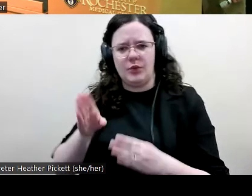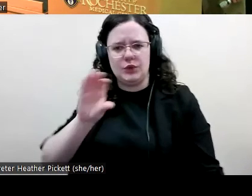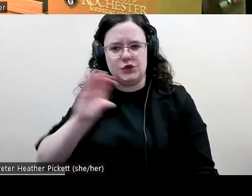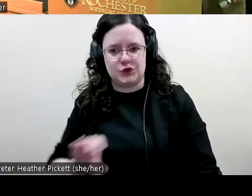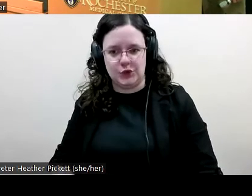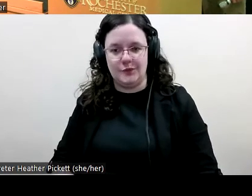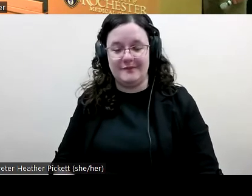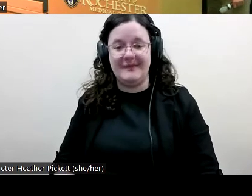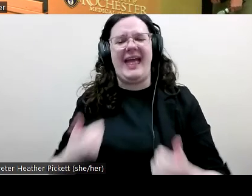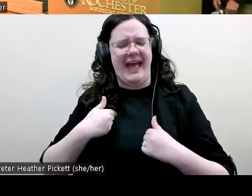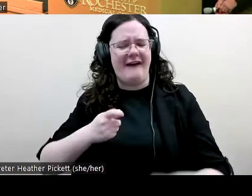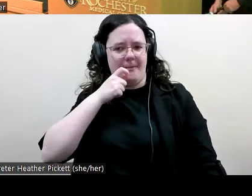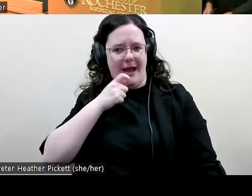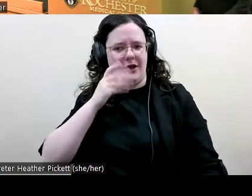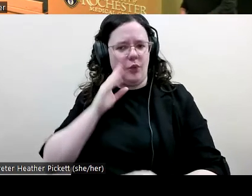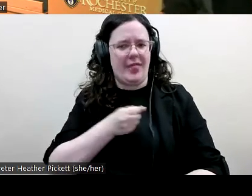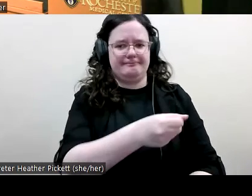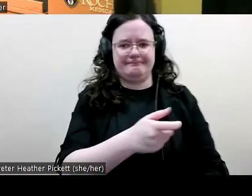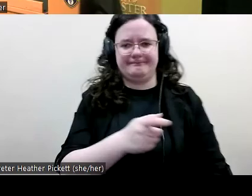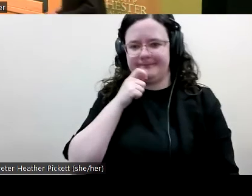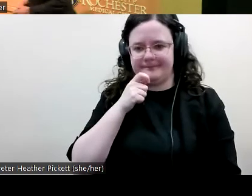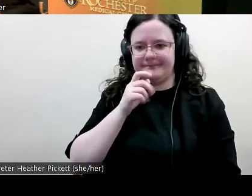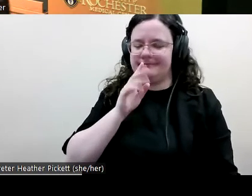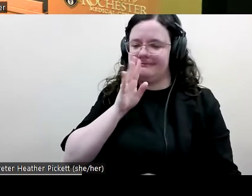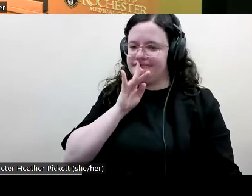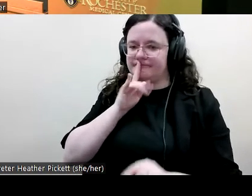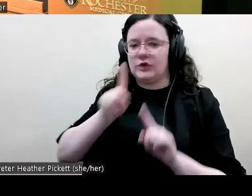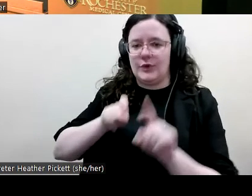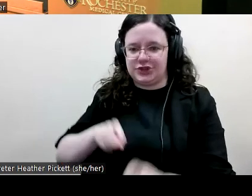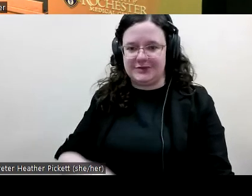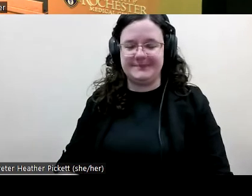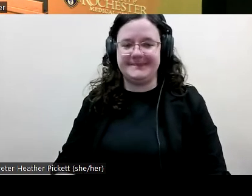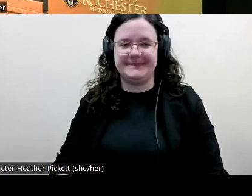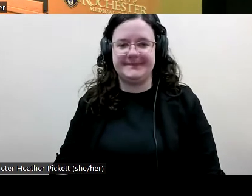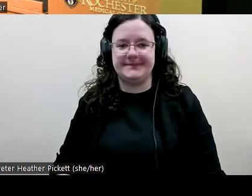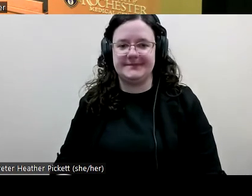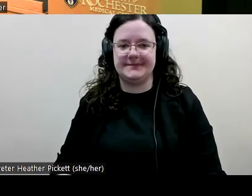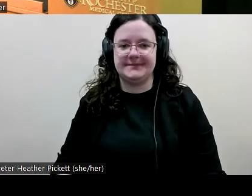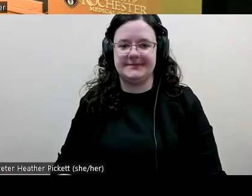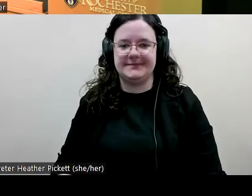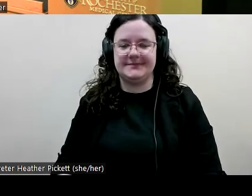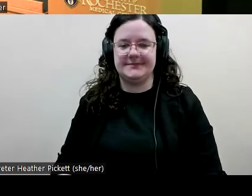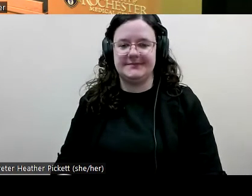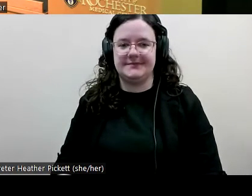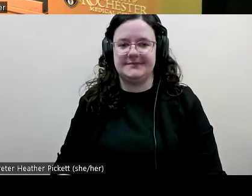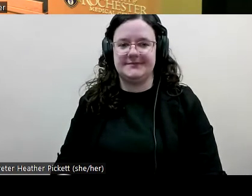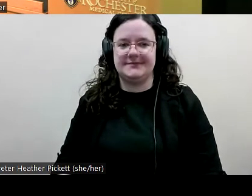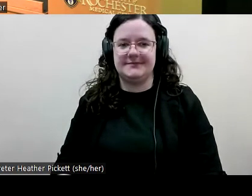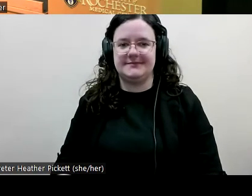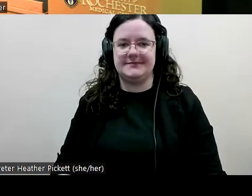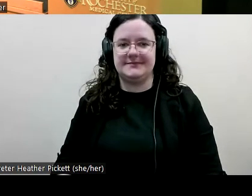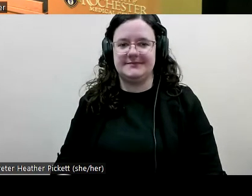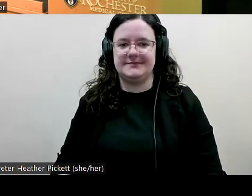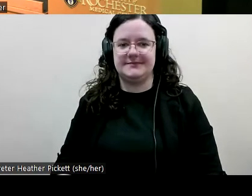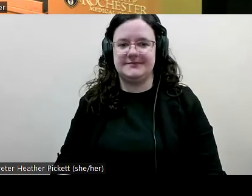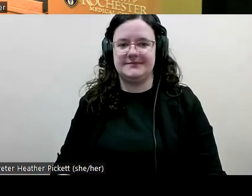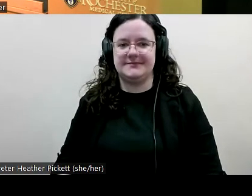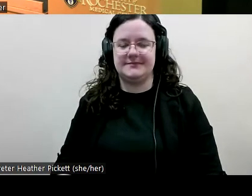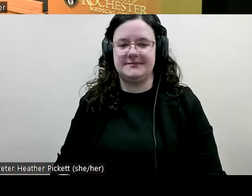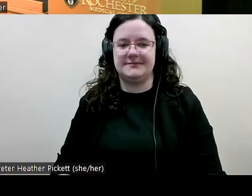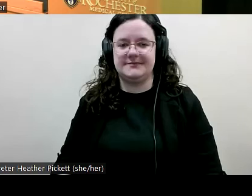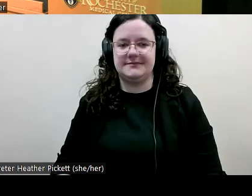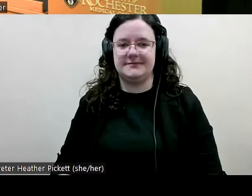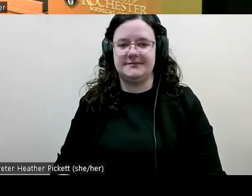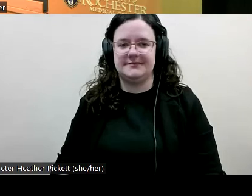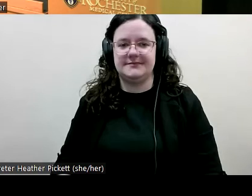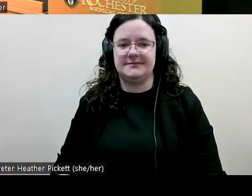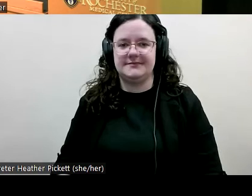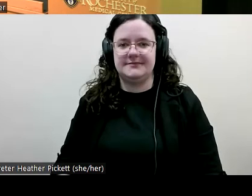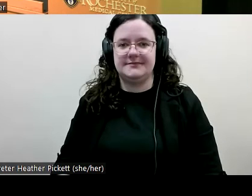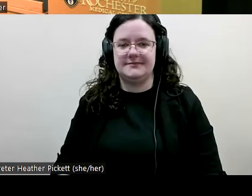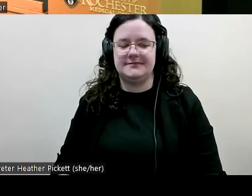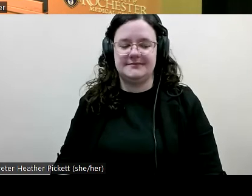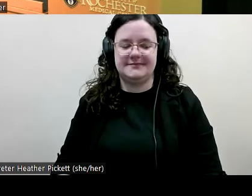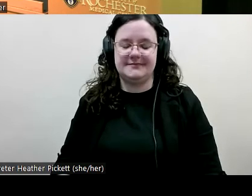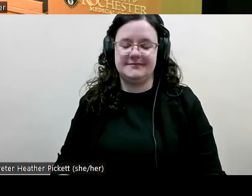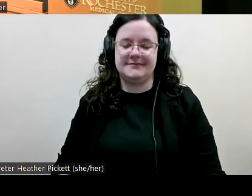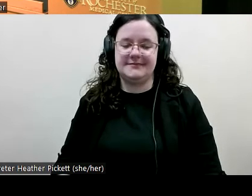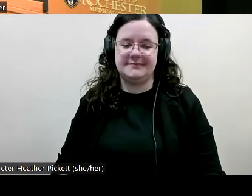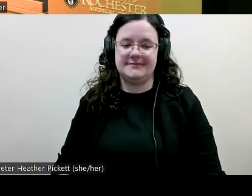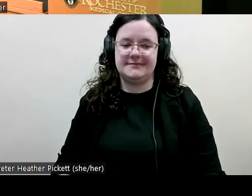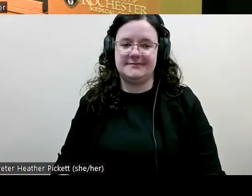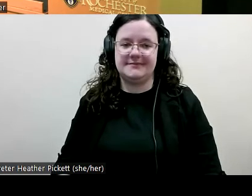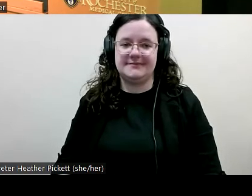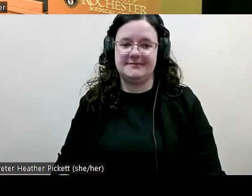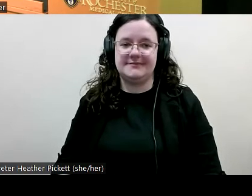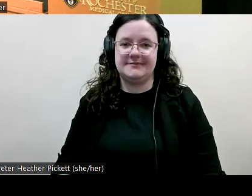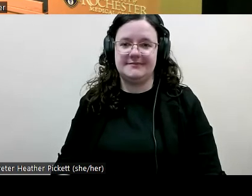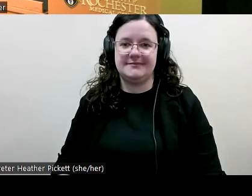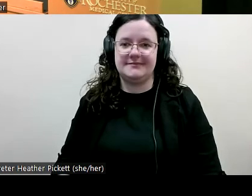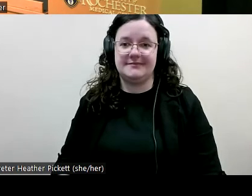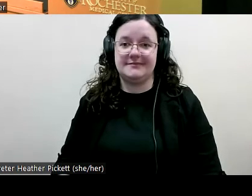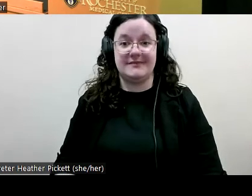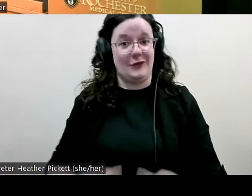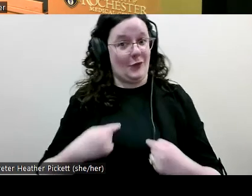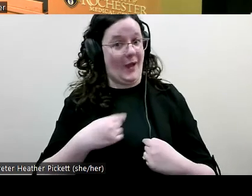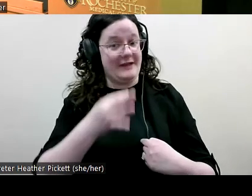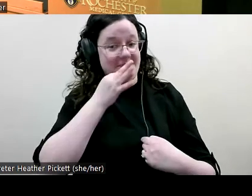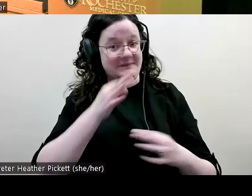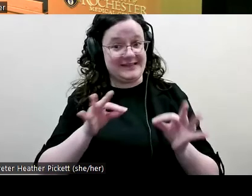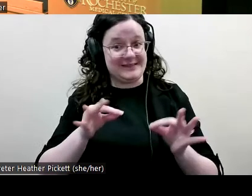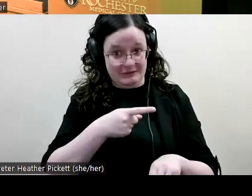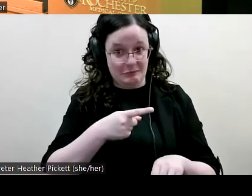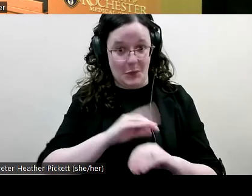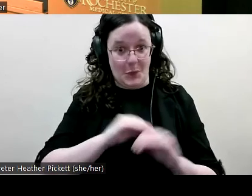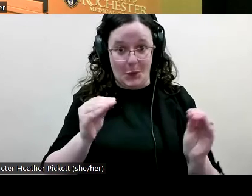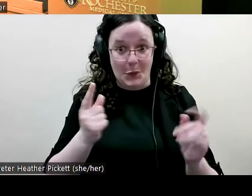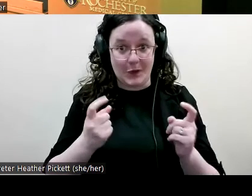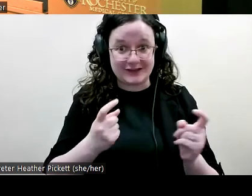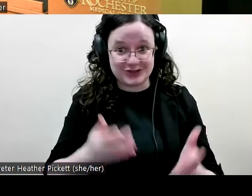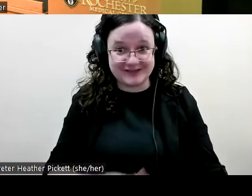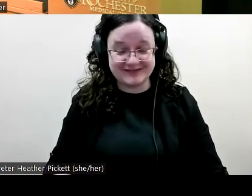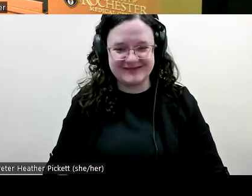microphones I explained it that well please don't be shy I know you have questions and you all have